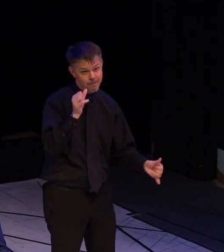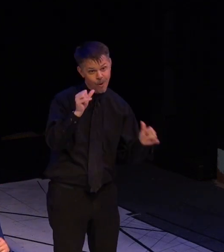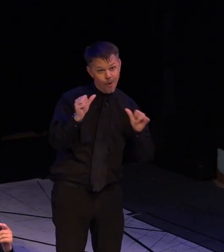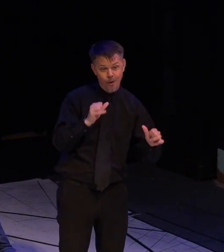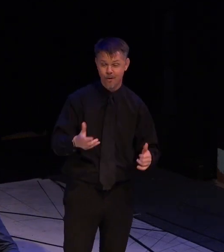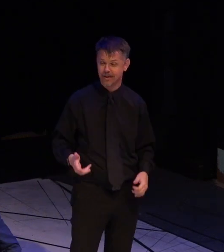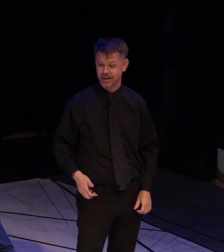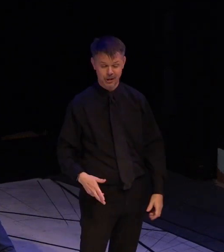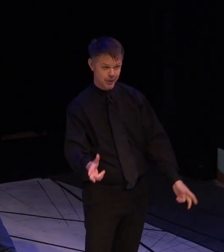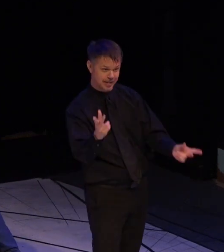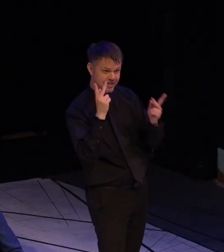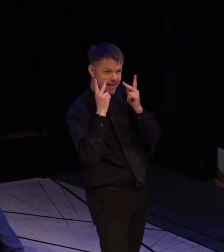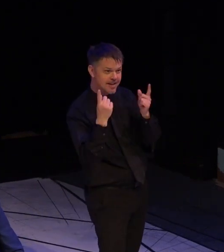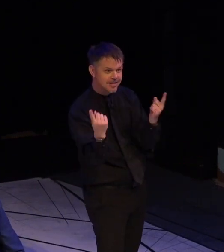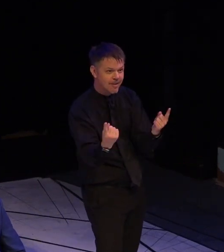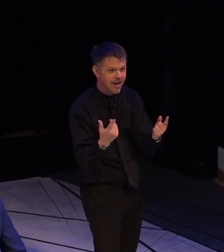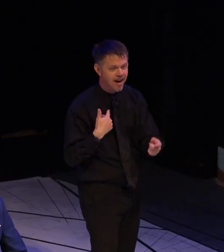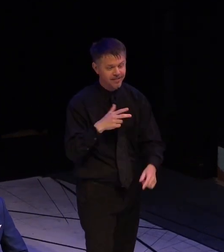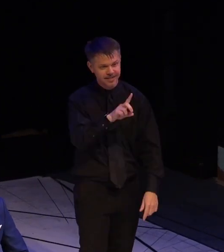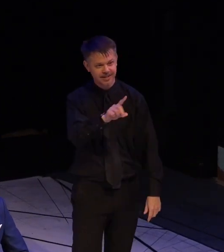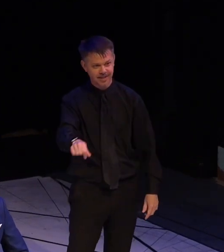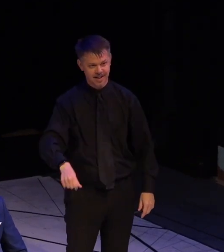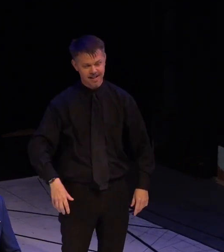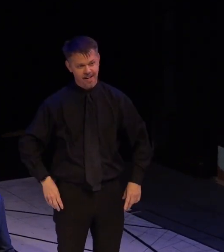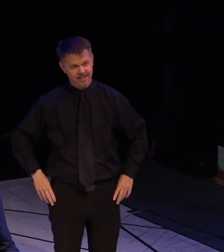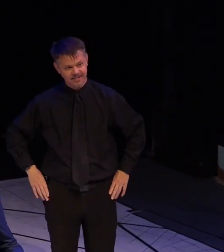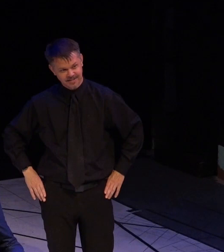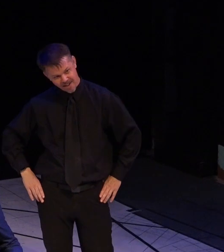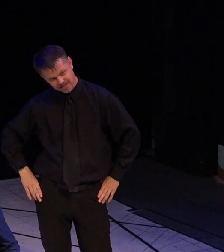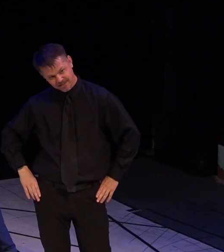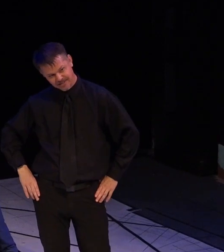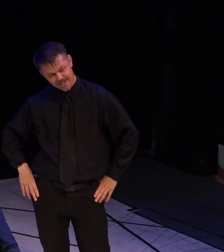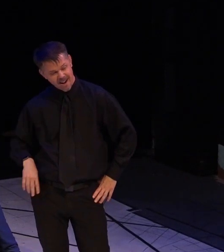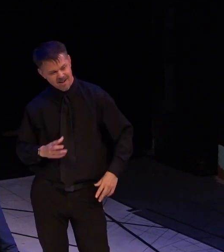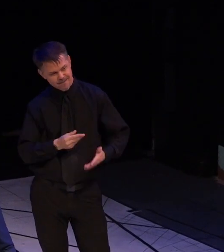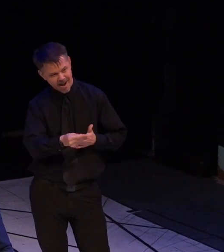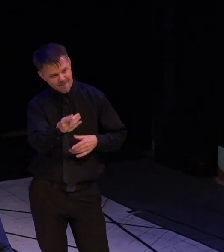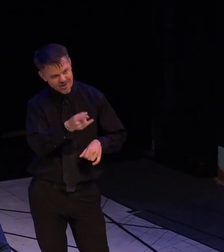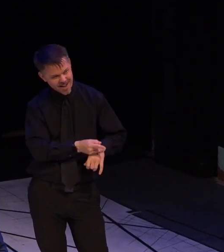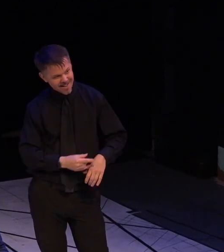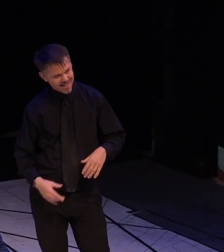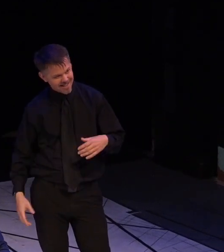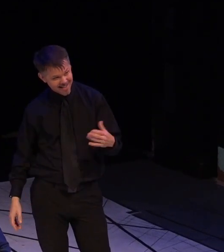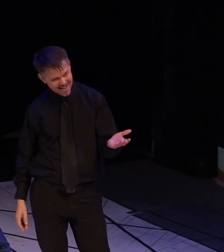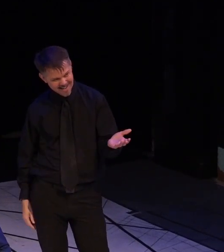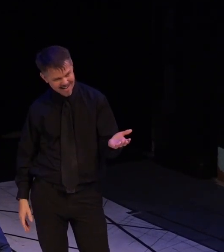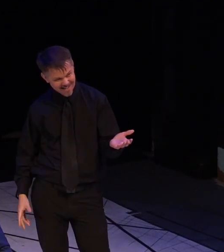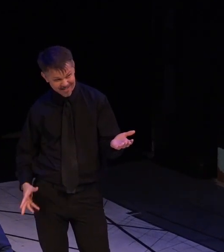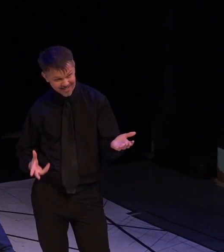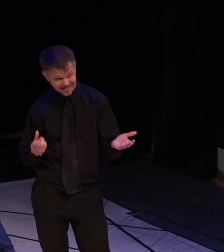and you see someone with a disability sitting out there, go up and buy them a drink. Slip into their DMs.